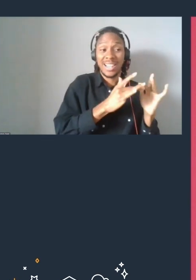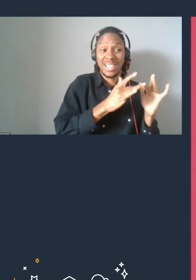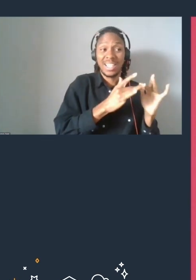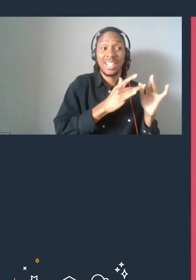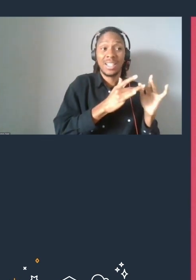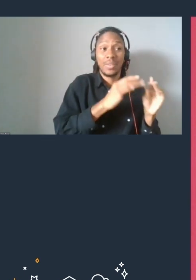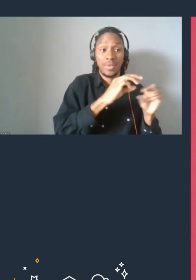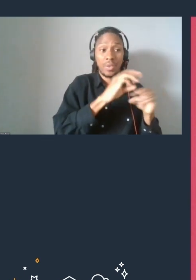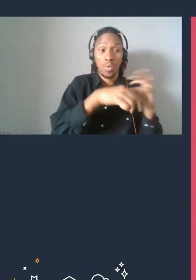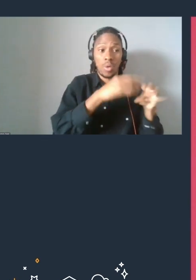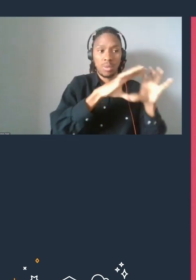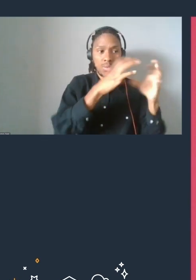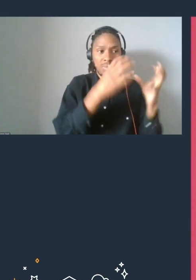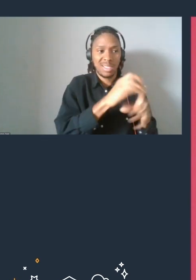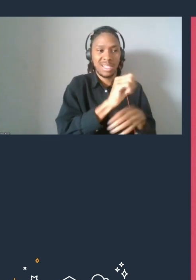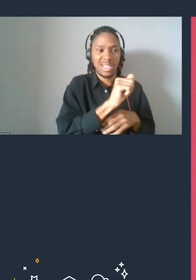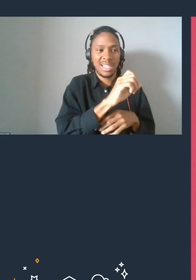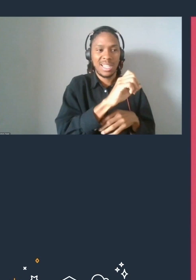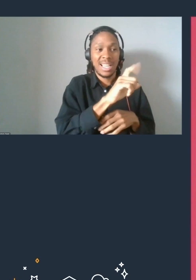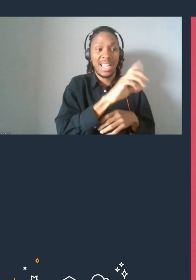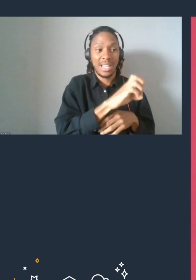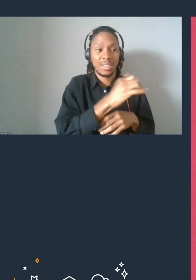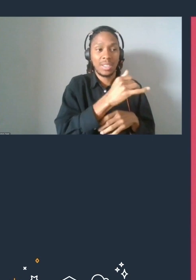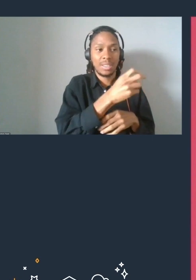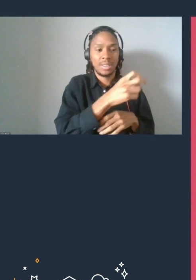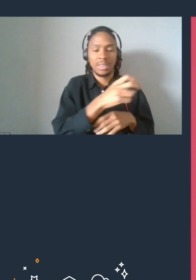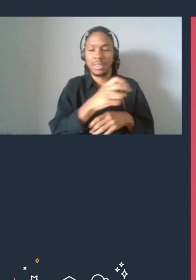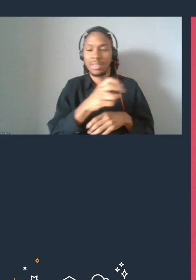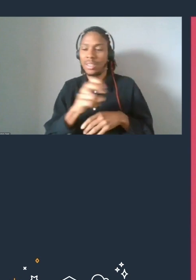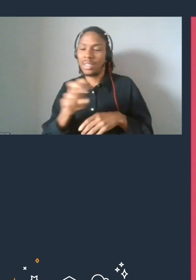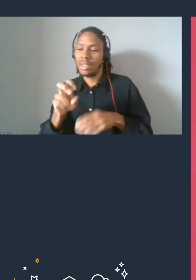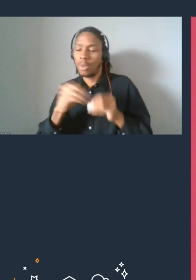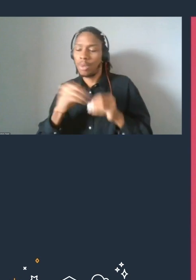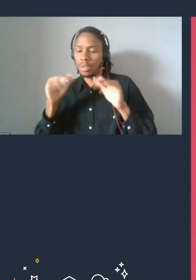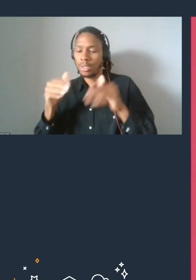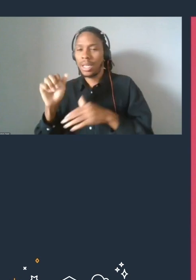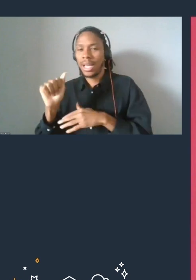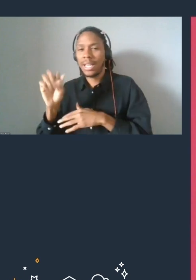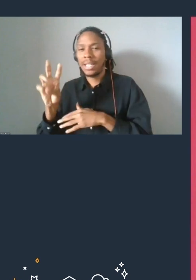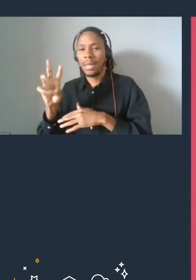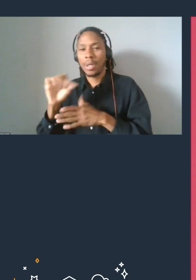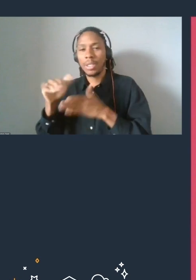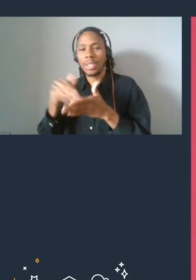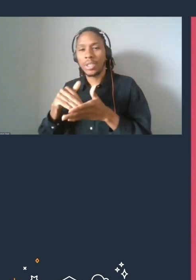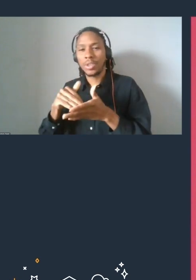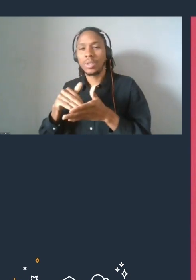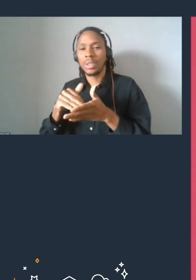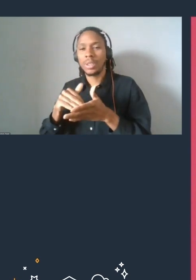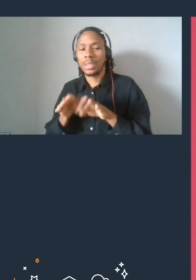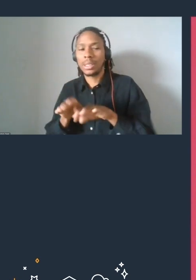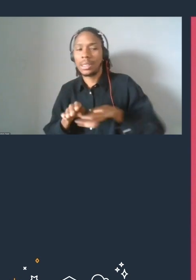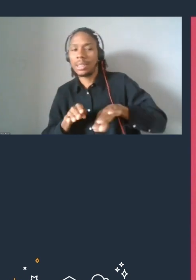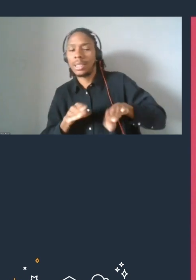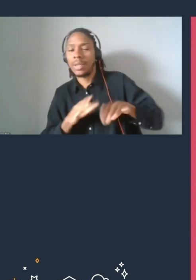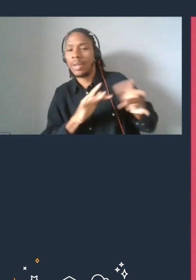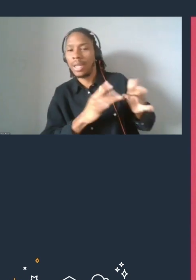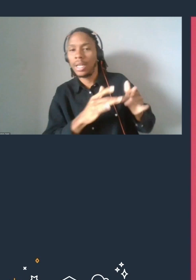to this more kind of AWS centric, not so much storage for the internet, but maybe storage for my enterprise, storage for my application,